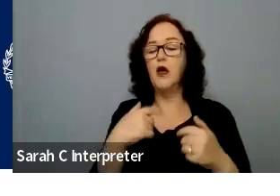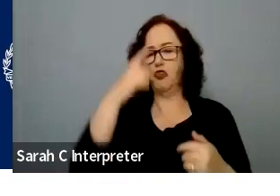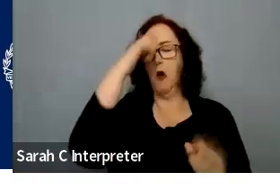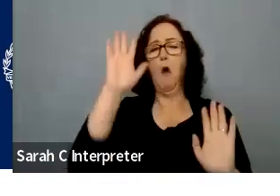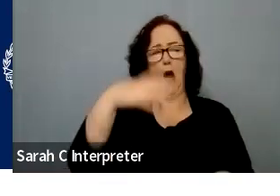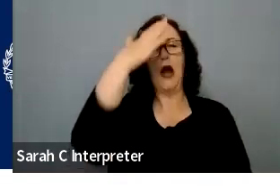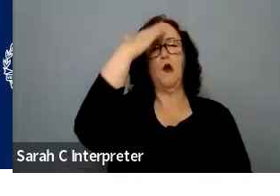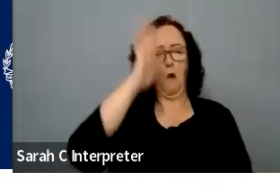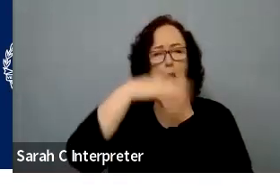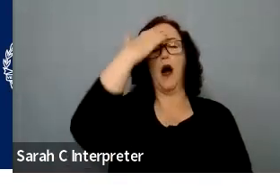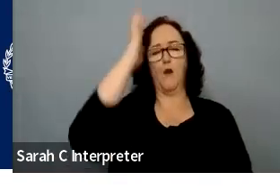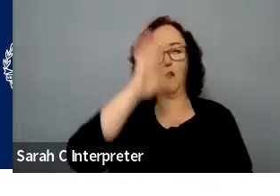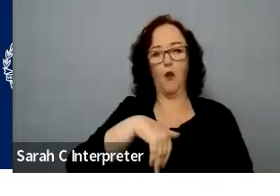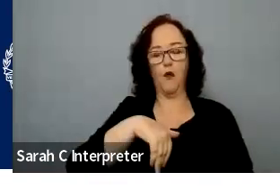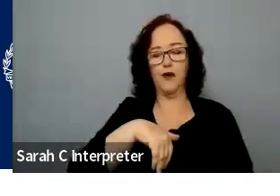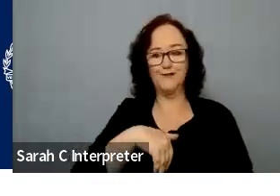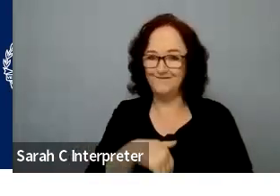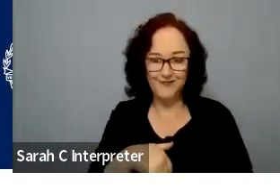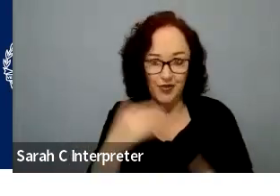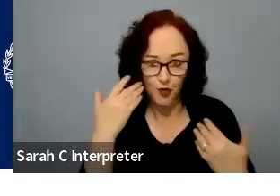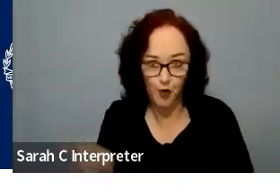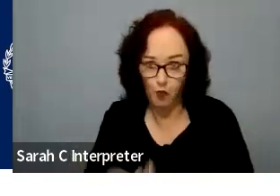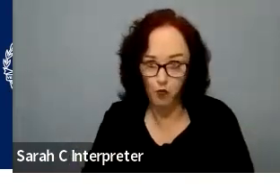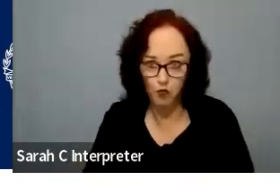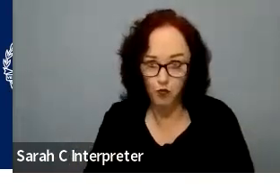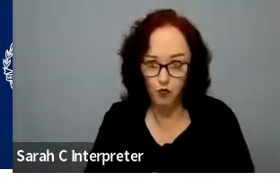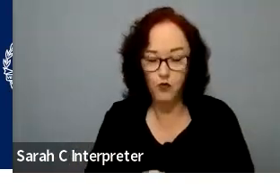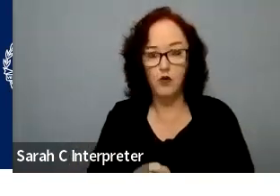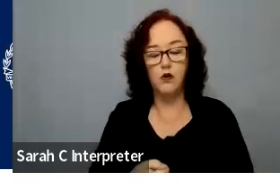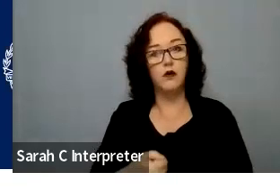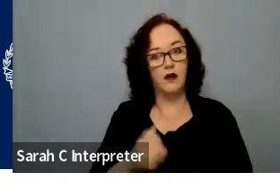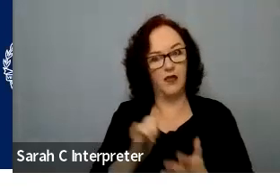and I think that's huge and one of the other things which is a challenge